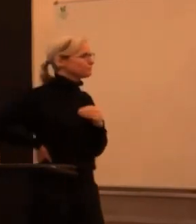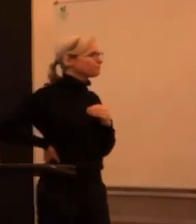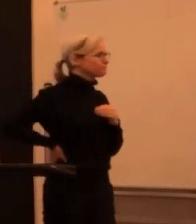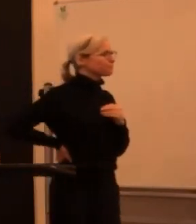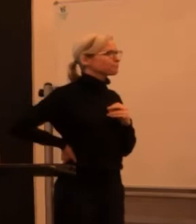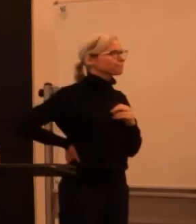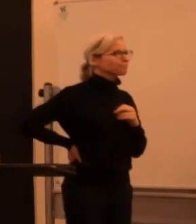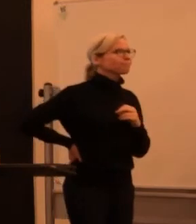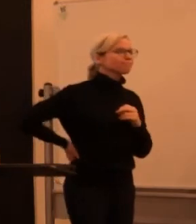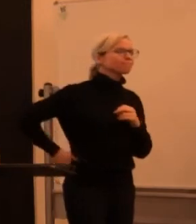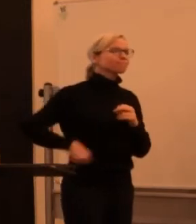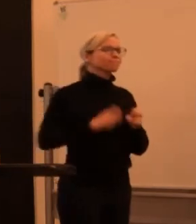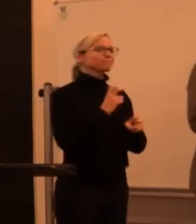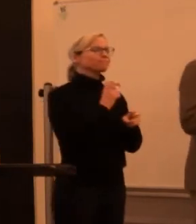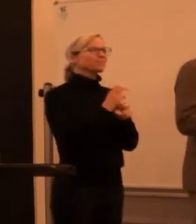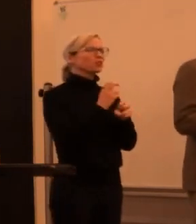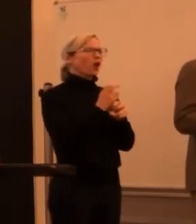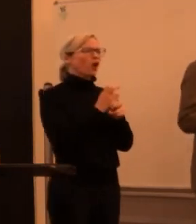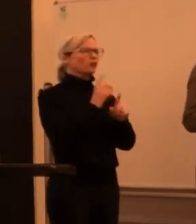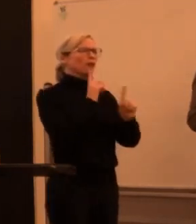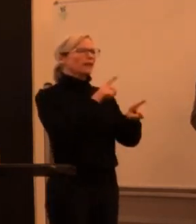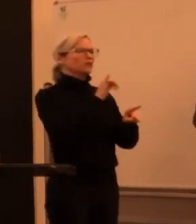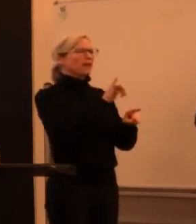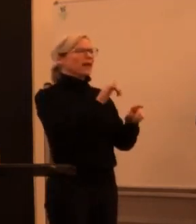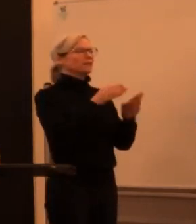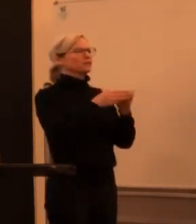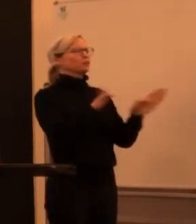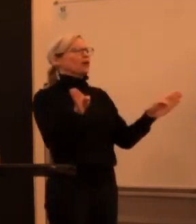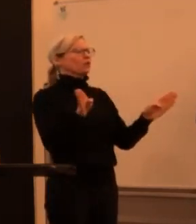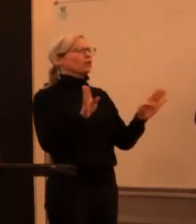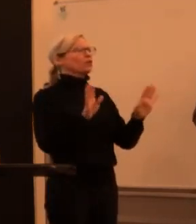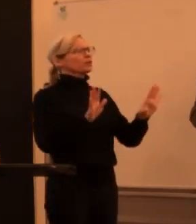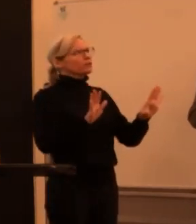It's hard to answer in general, usually like to think of